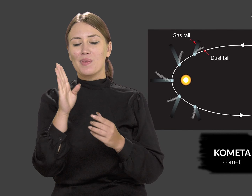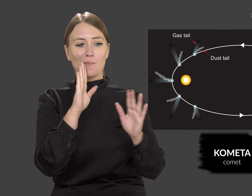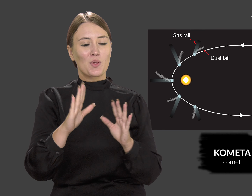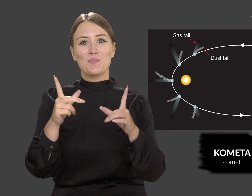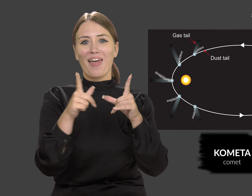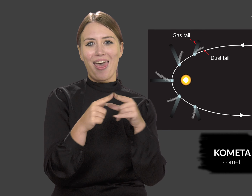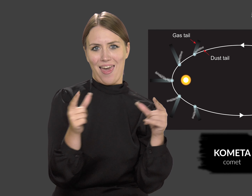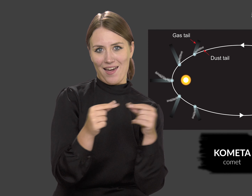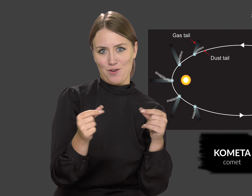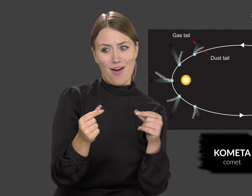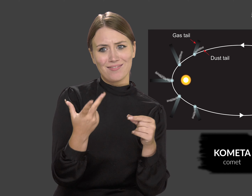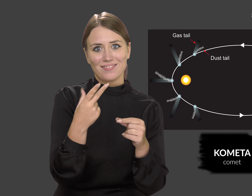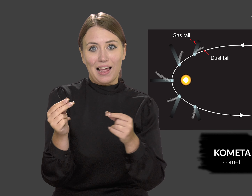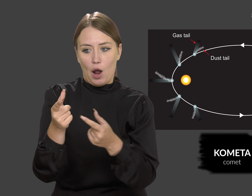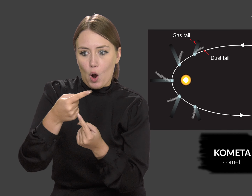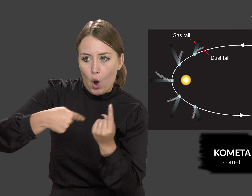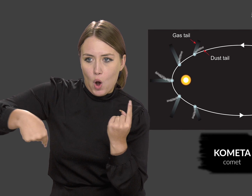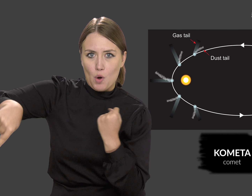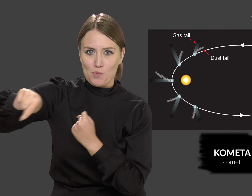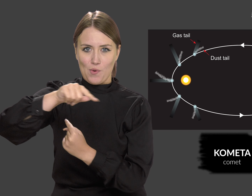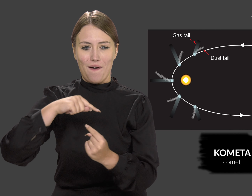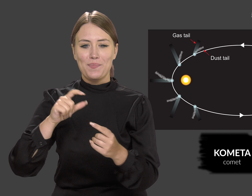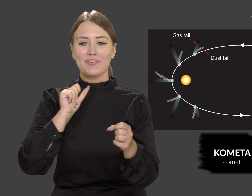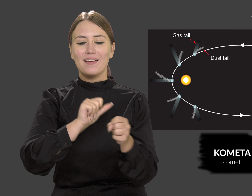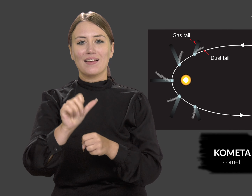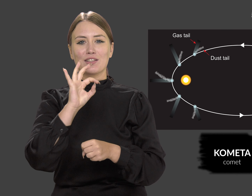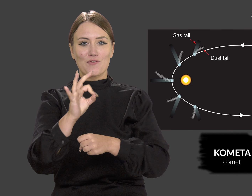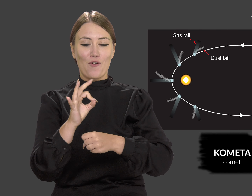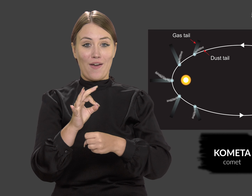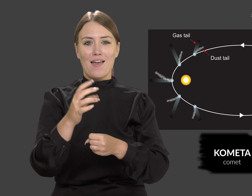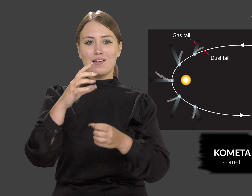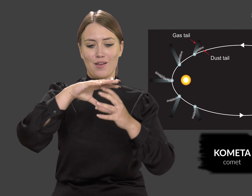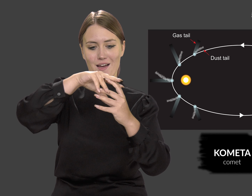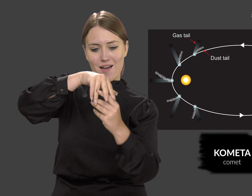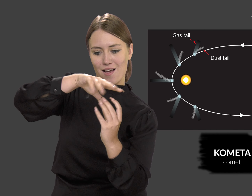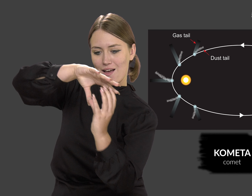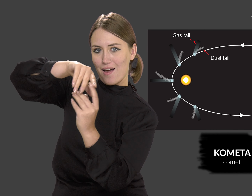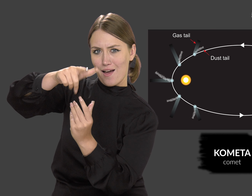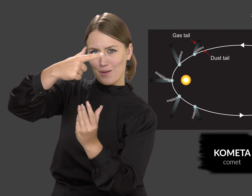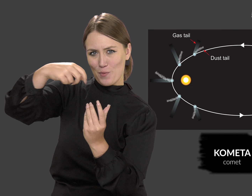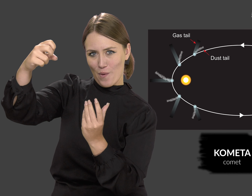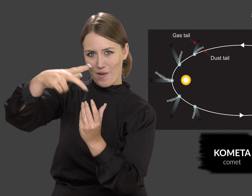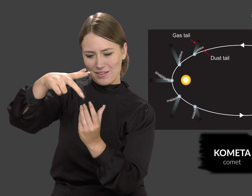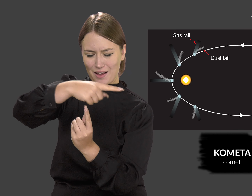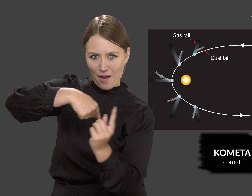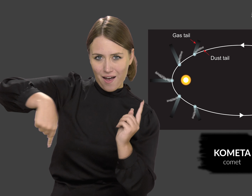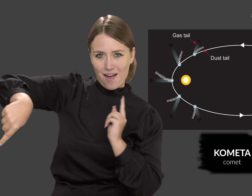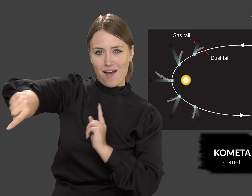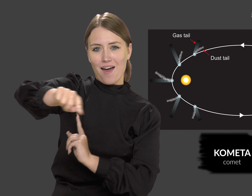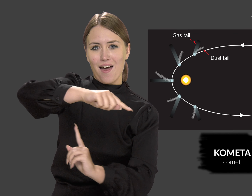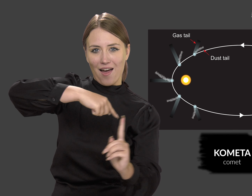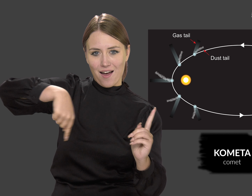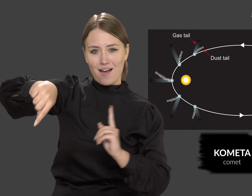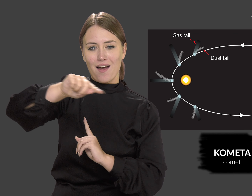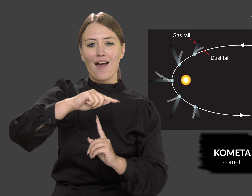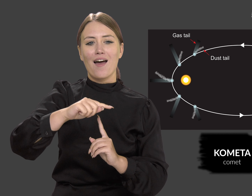more resembling an egg than a circle and they pass through the outer regions of the Solar System,